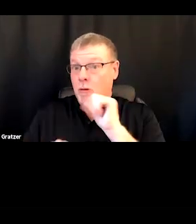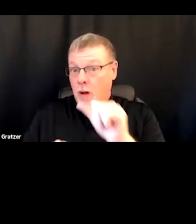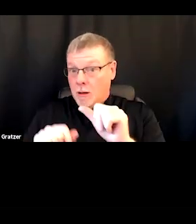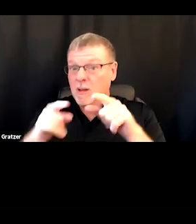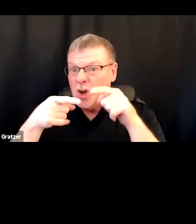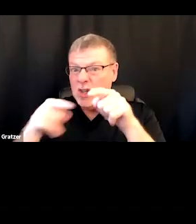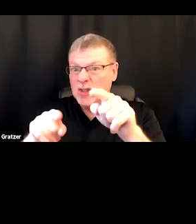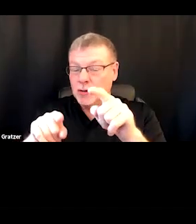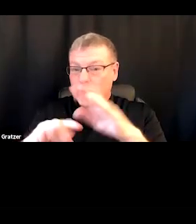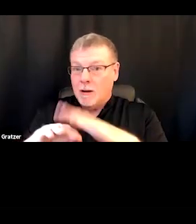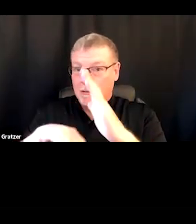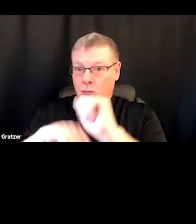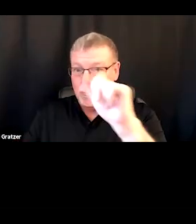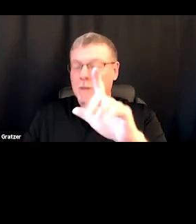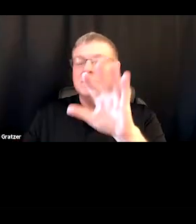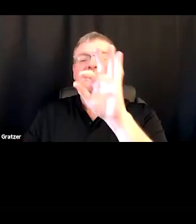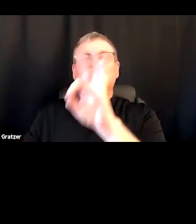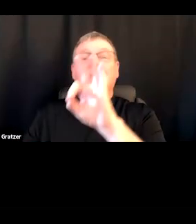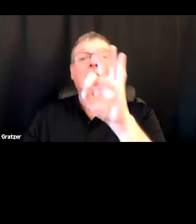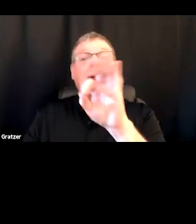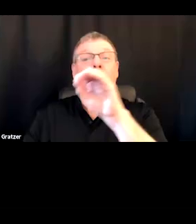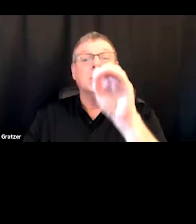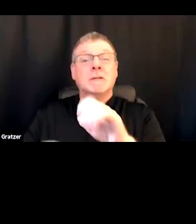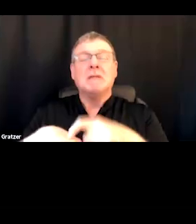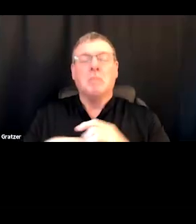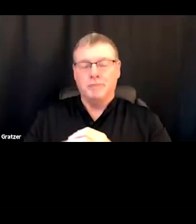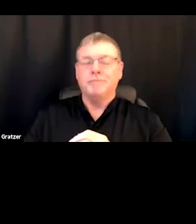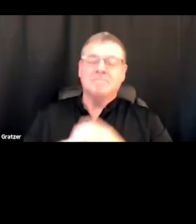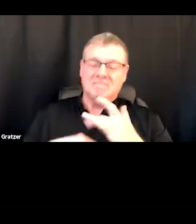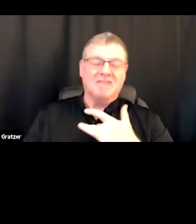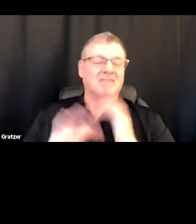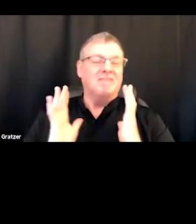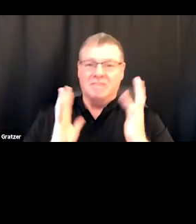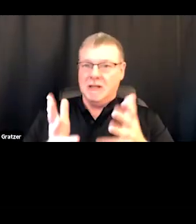And over 99% of the time, our responders feel safe on the calls that they go on.